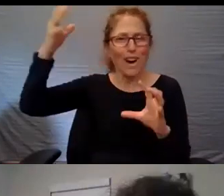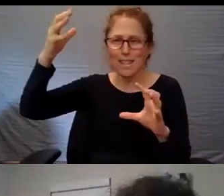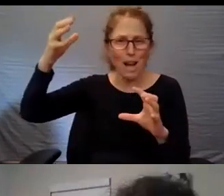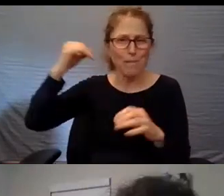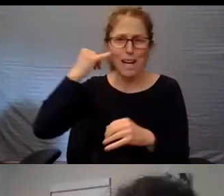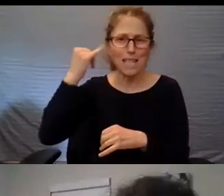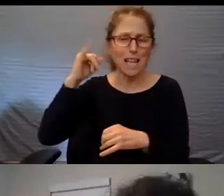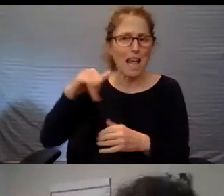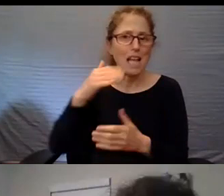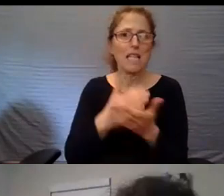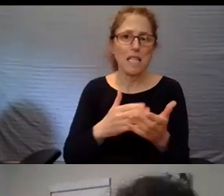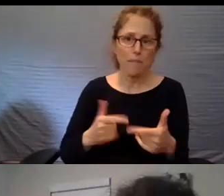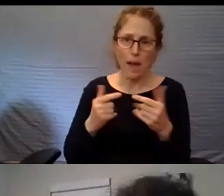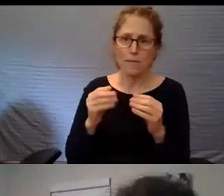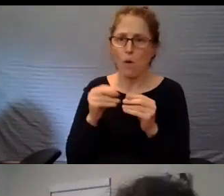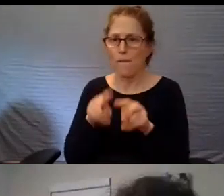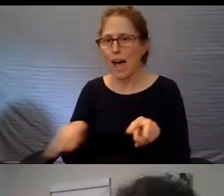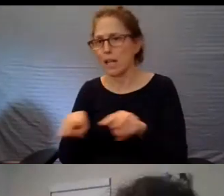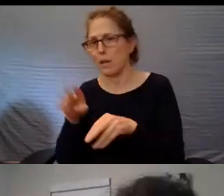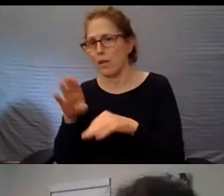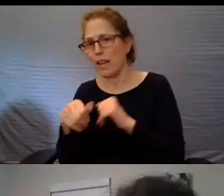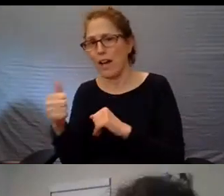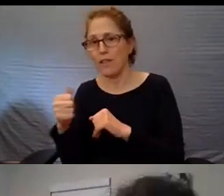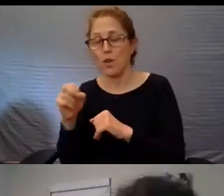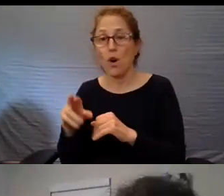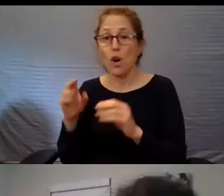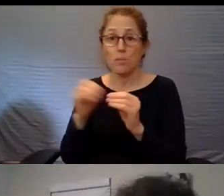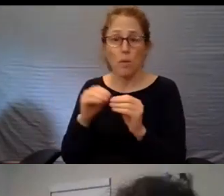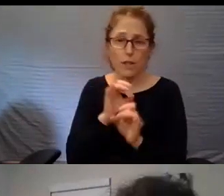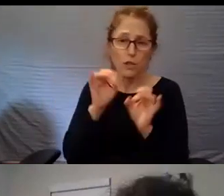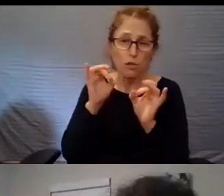lives were more valuable than others or -- that it's more of a tragedy for some people to get sick than others,